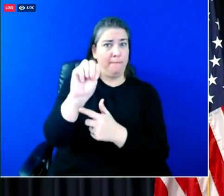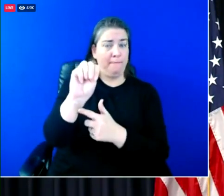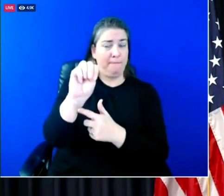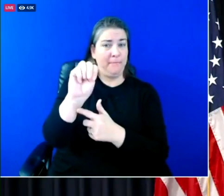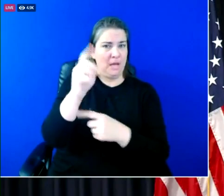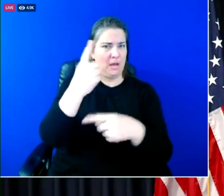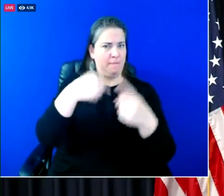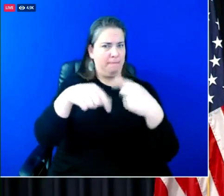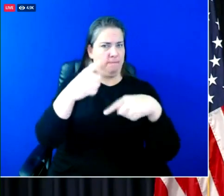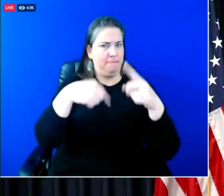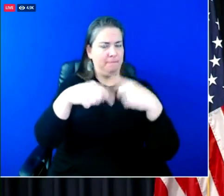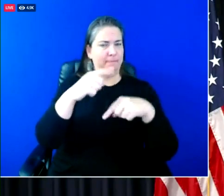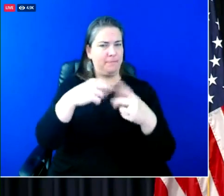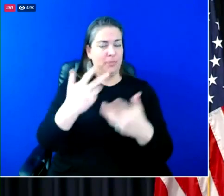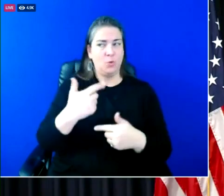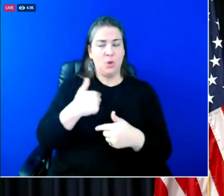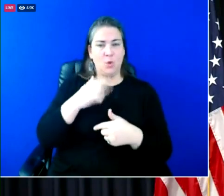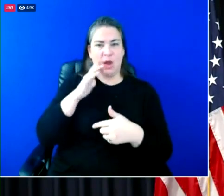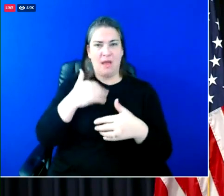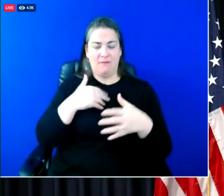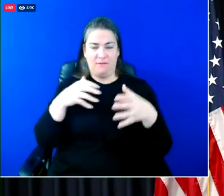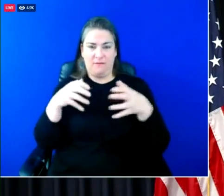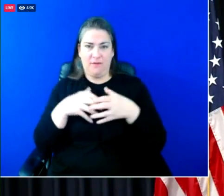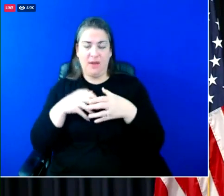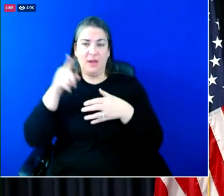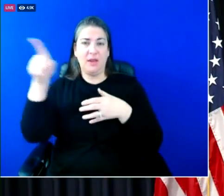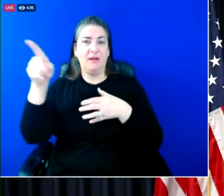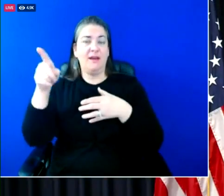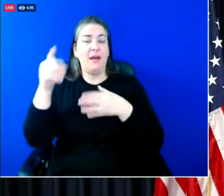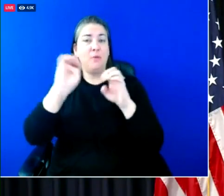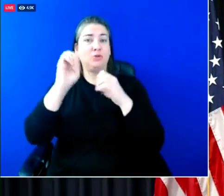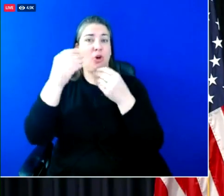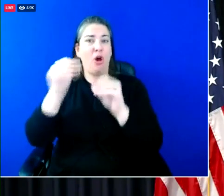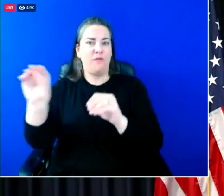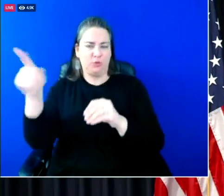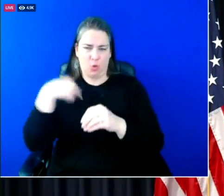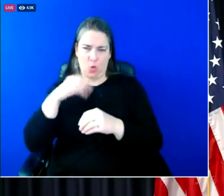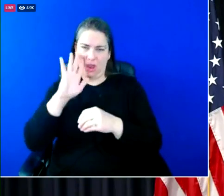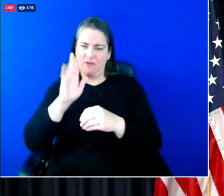C continuously through the end of the event, which is predicted to be late Thursday evening.